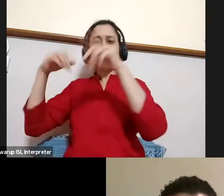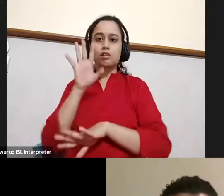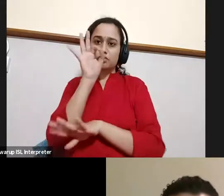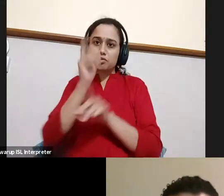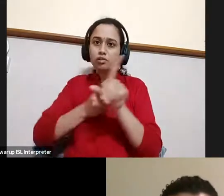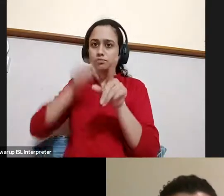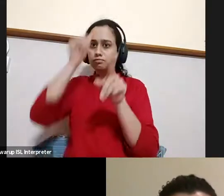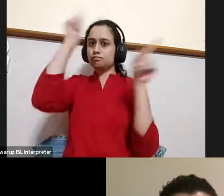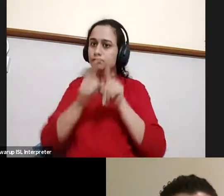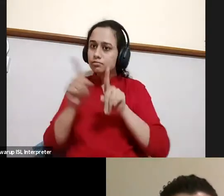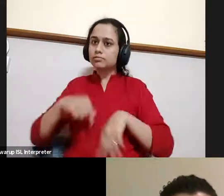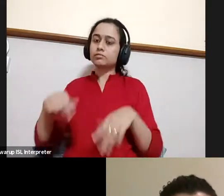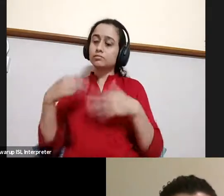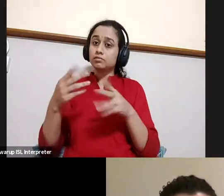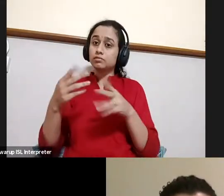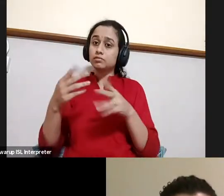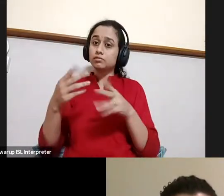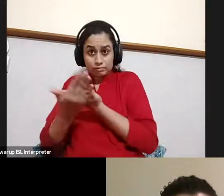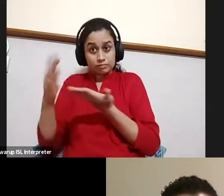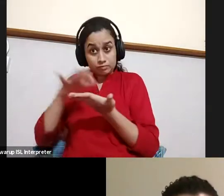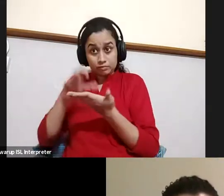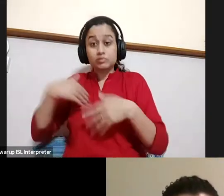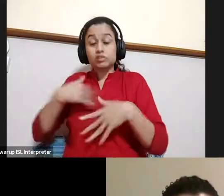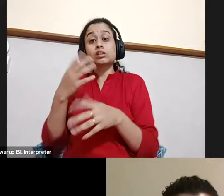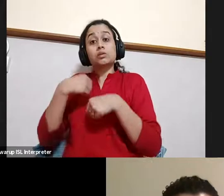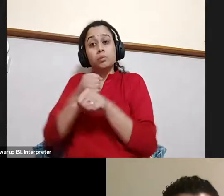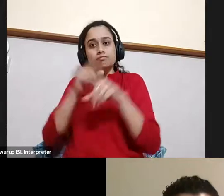he rather than scans them he actually photographs the negatives on a light